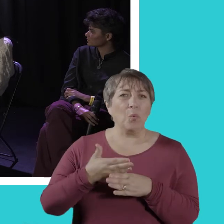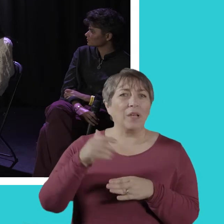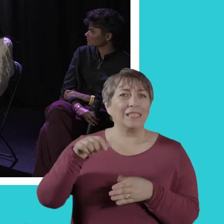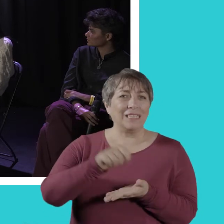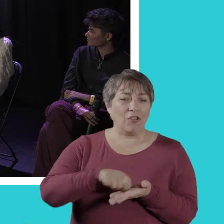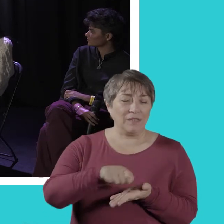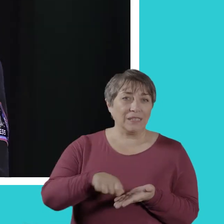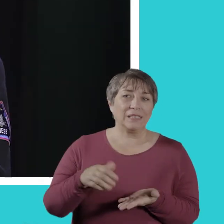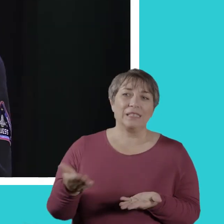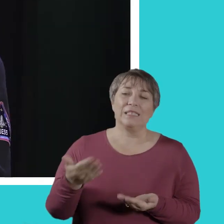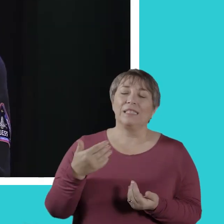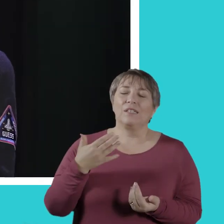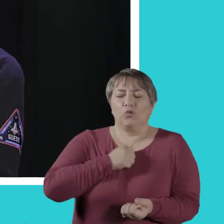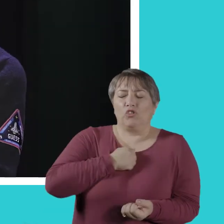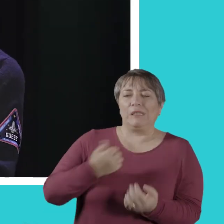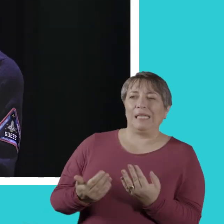I know that was good thank you it was good what you said it was good what you said.